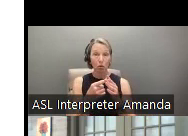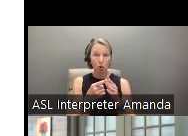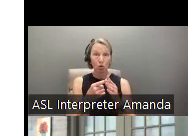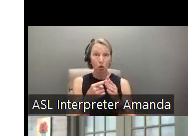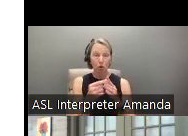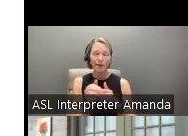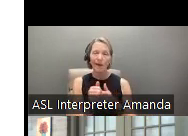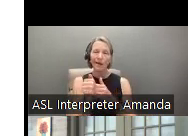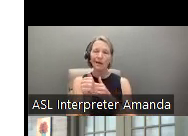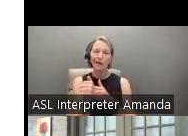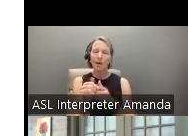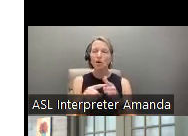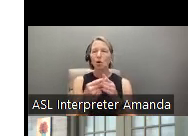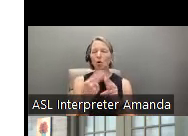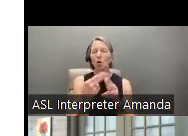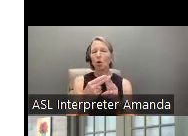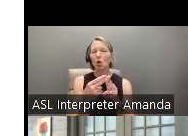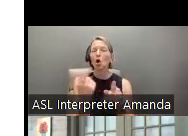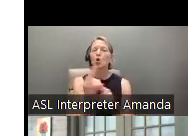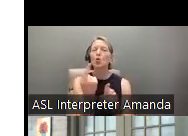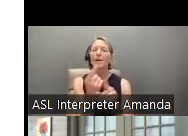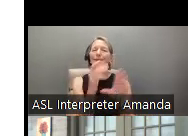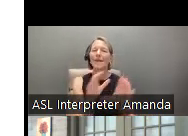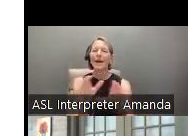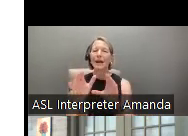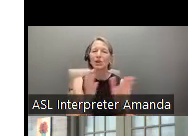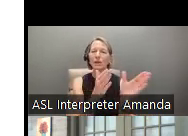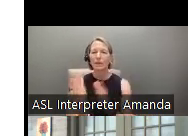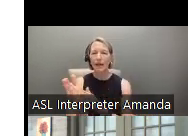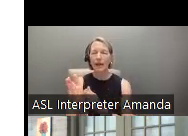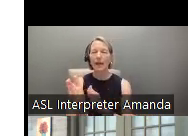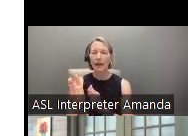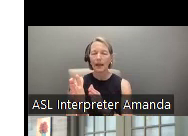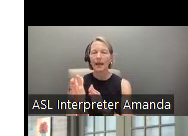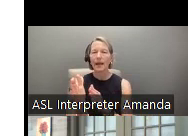to us starting at what we call a corrective action plan that is initiated and what we will do is we